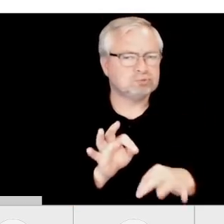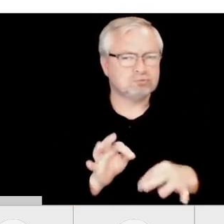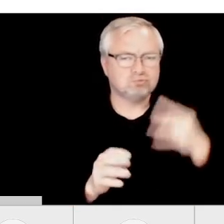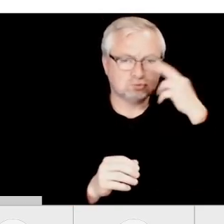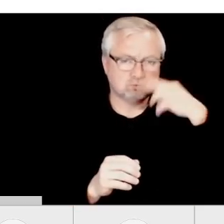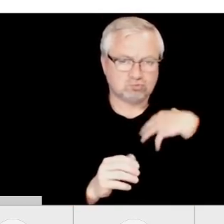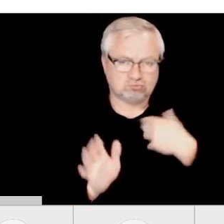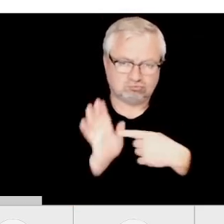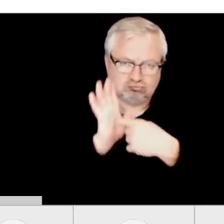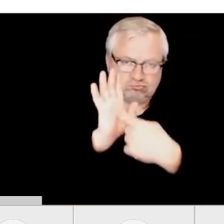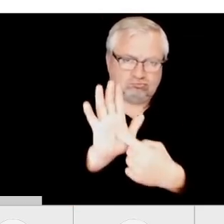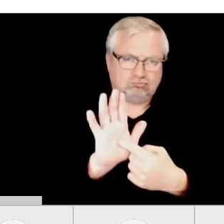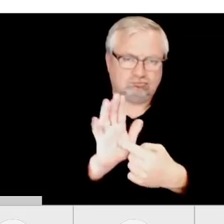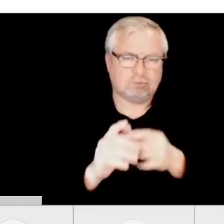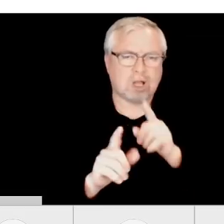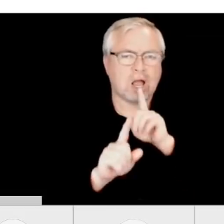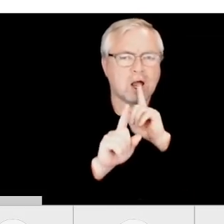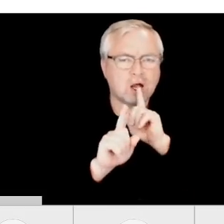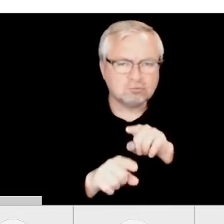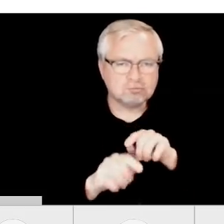uncertainties around each individual curve.